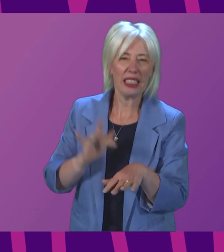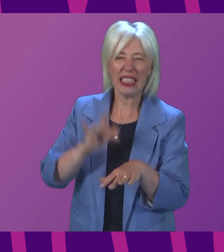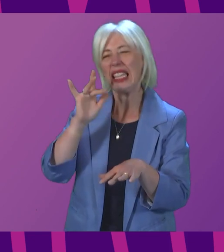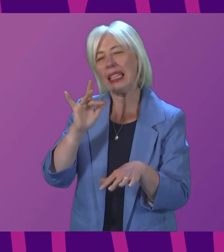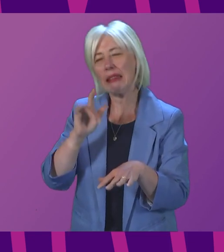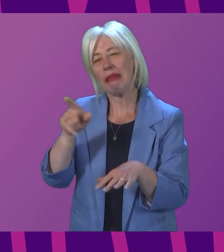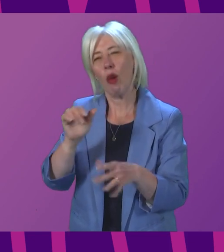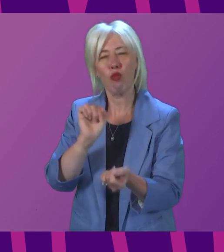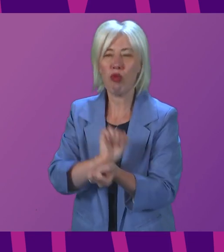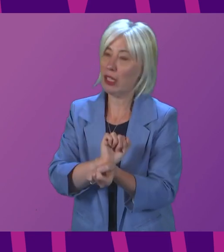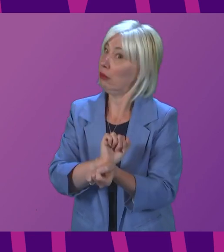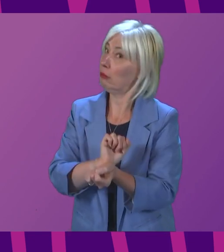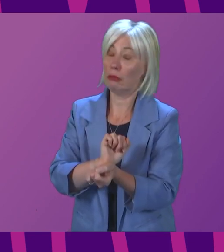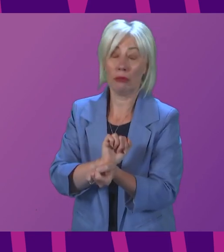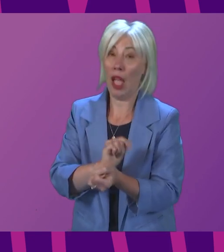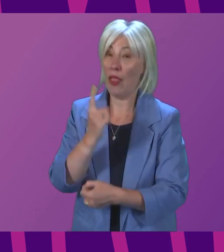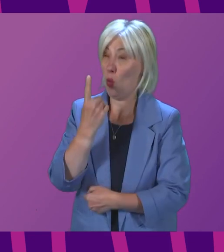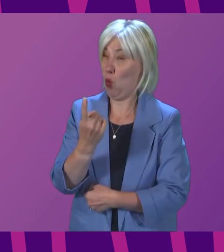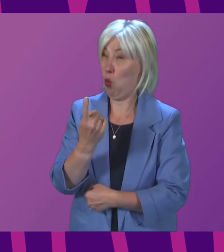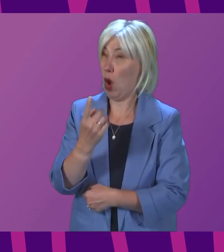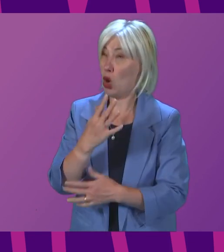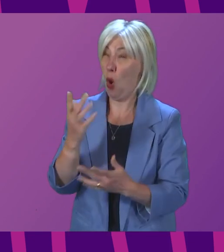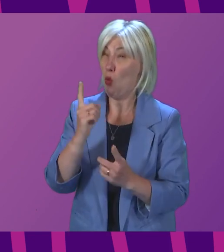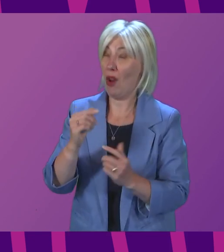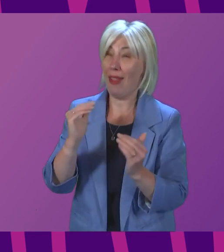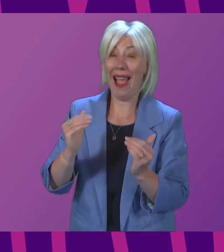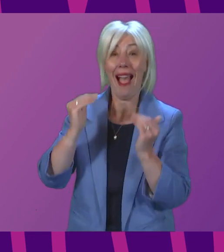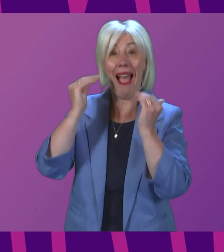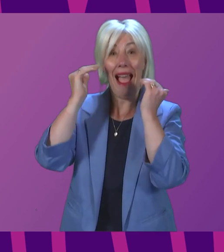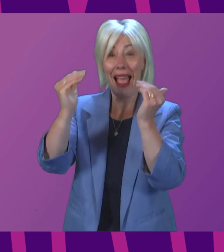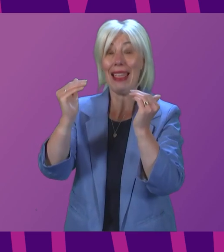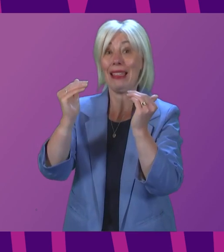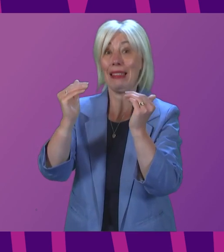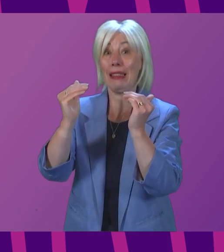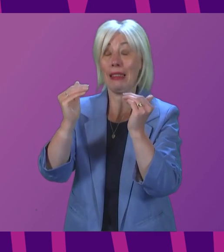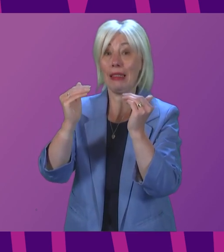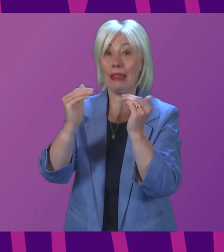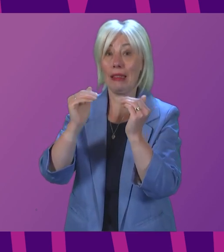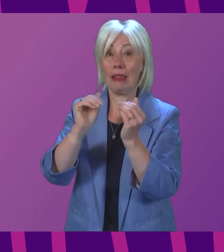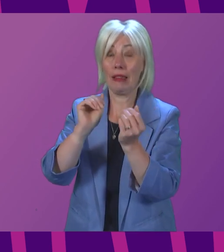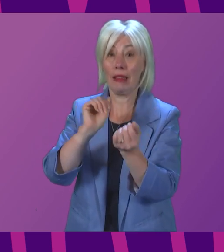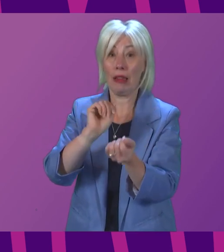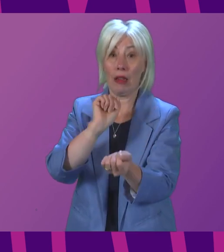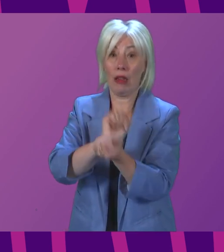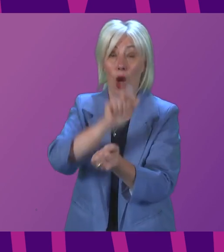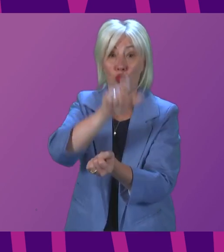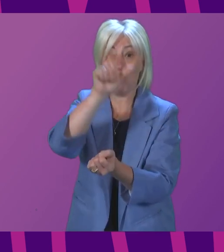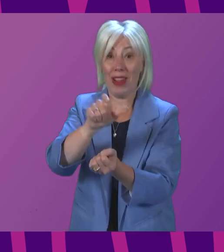to prison. We have one of the proportionally highest prison populations, if not the highest, in